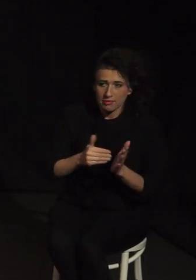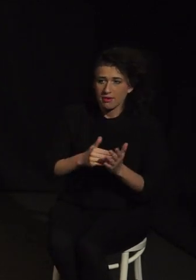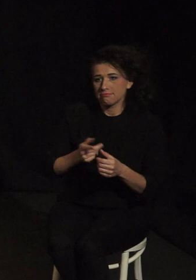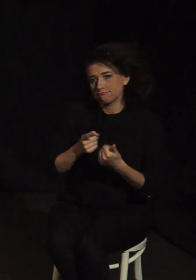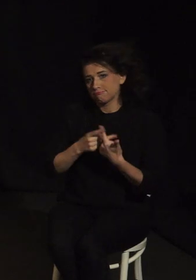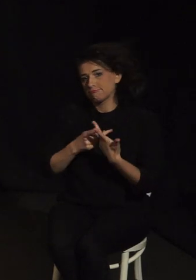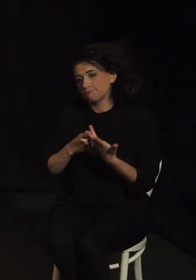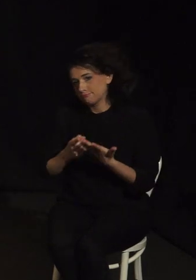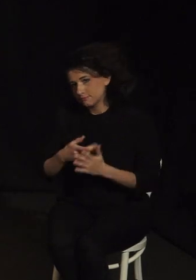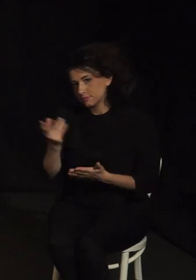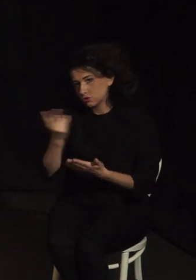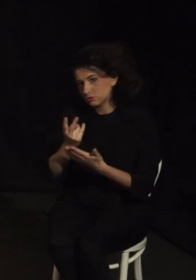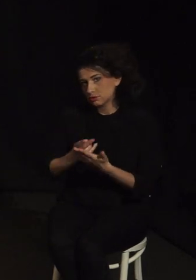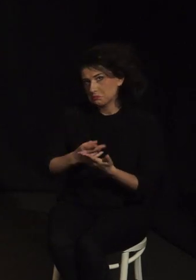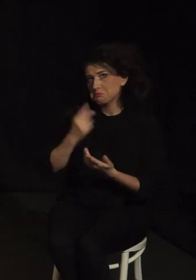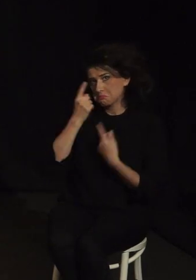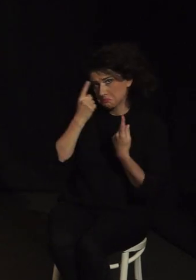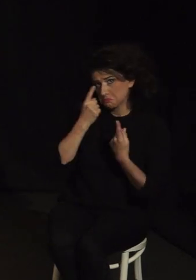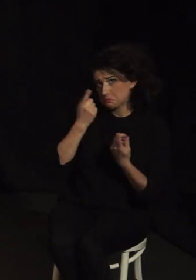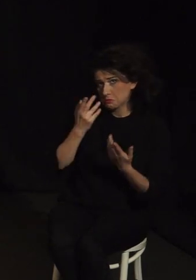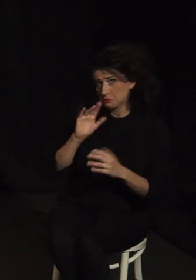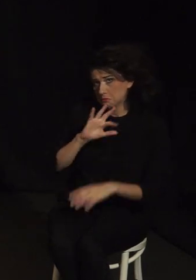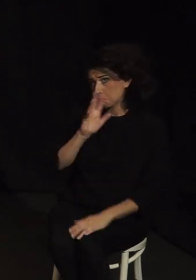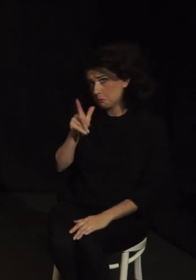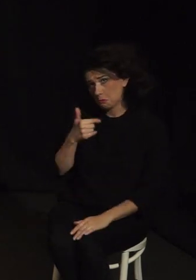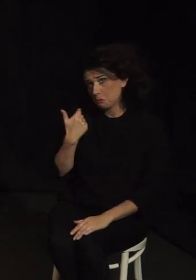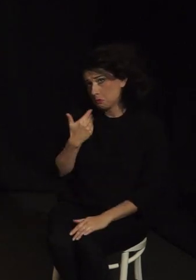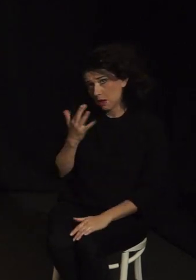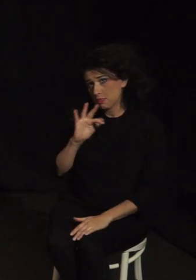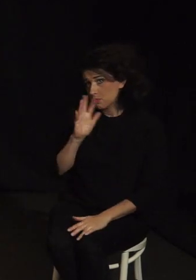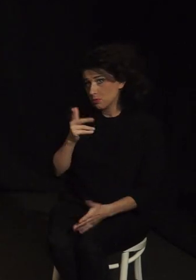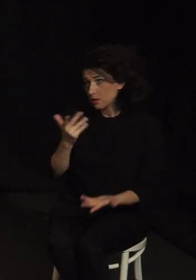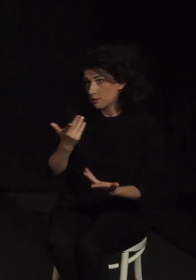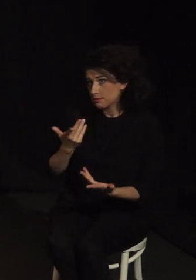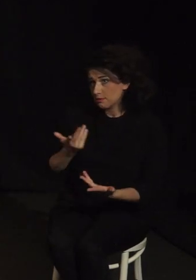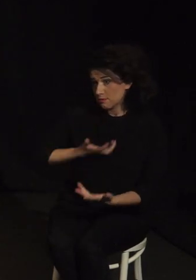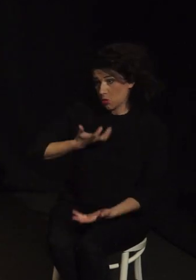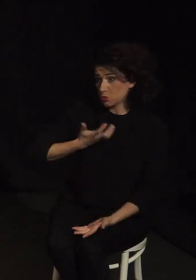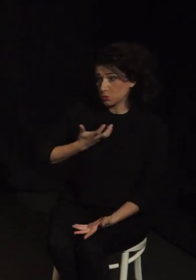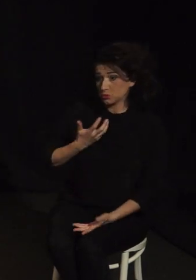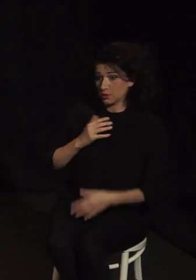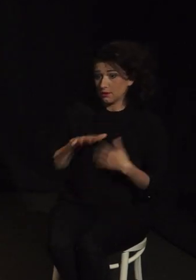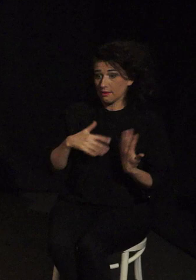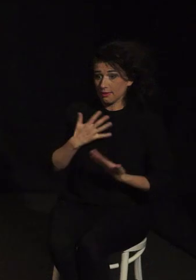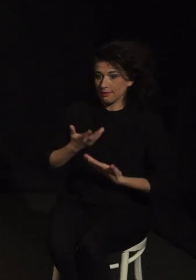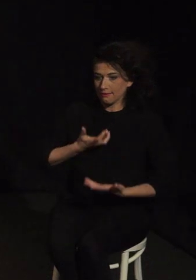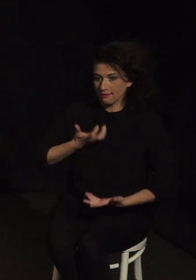We read it like that and we think it's beautiful. That it's touching. - Isn't it?